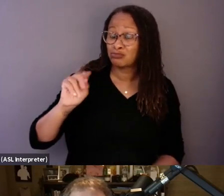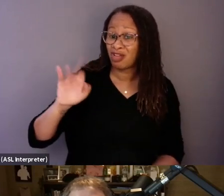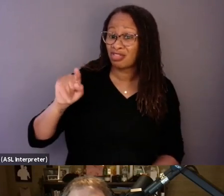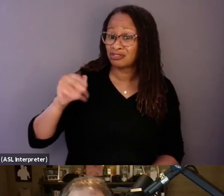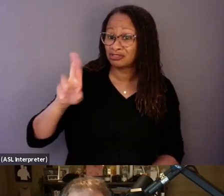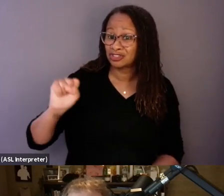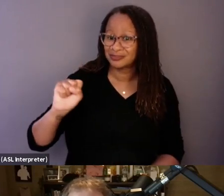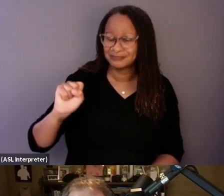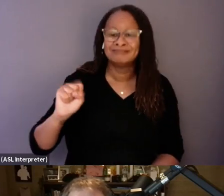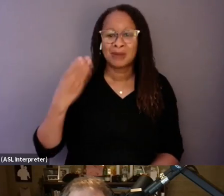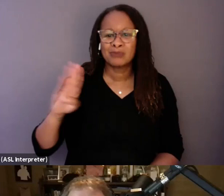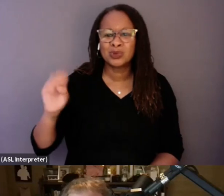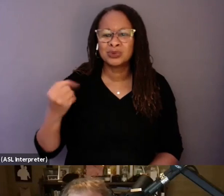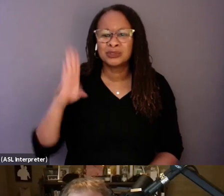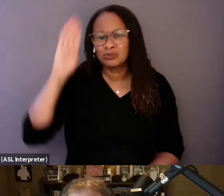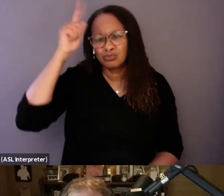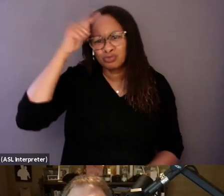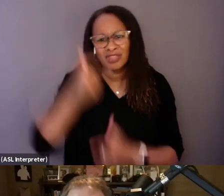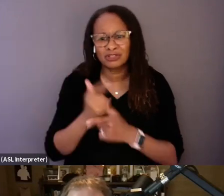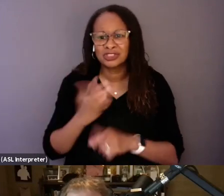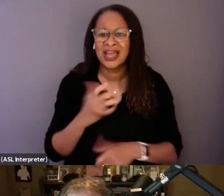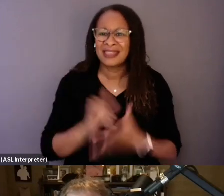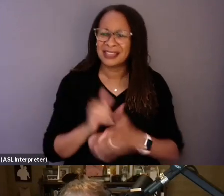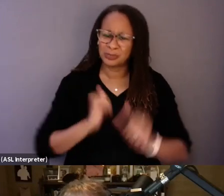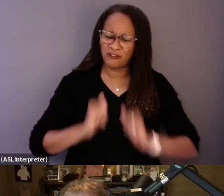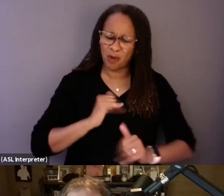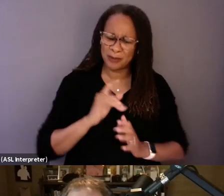It's performance art, a full decade before performance art is a thing.